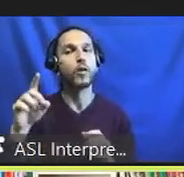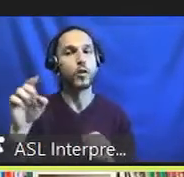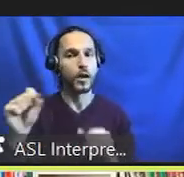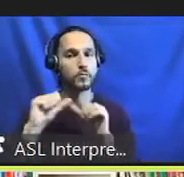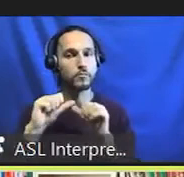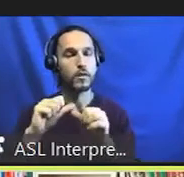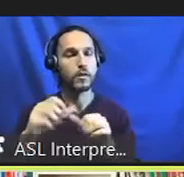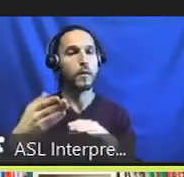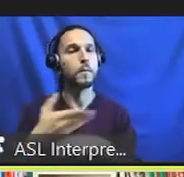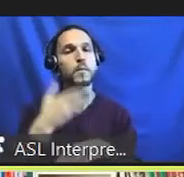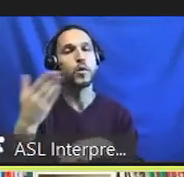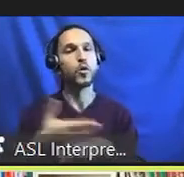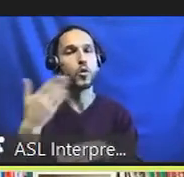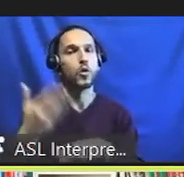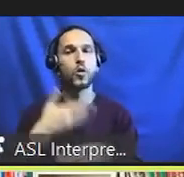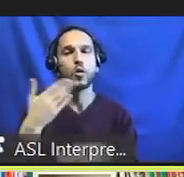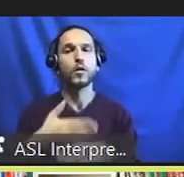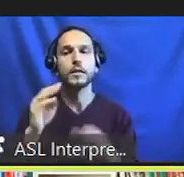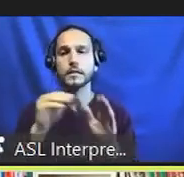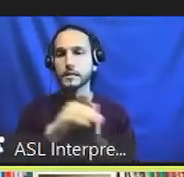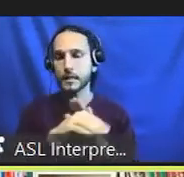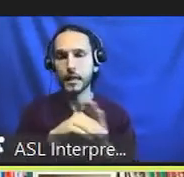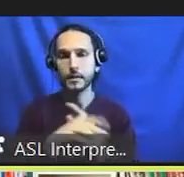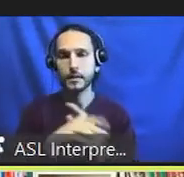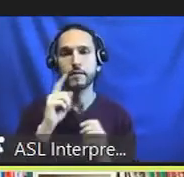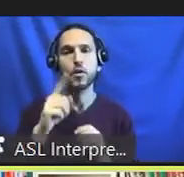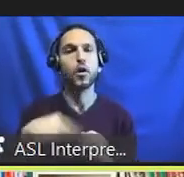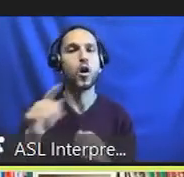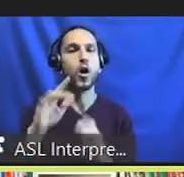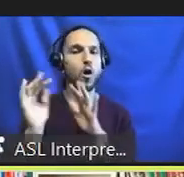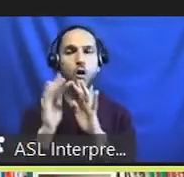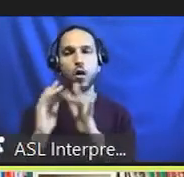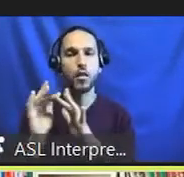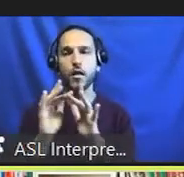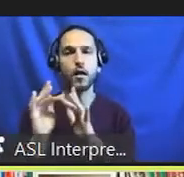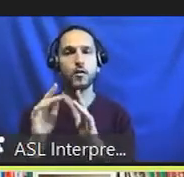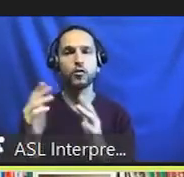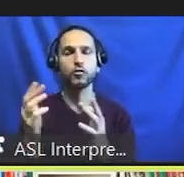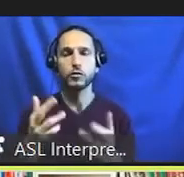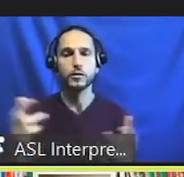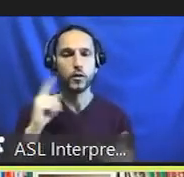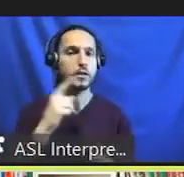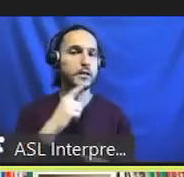to improve accessibility for its online resources for those who are deaf and hard of hearing.